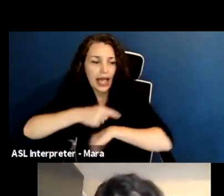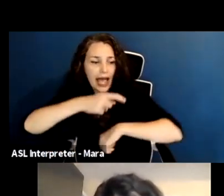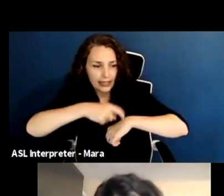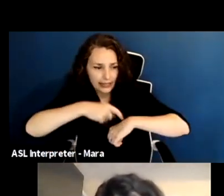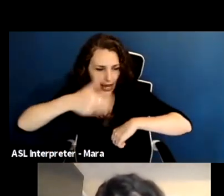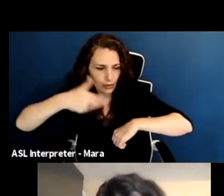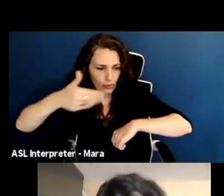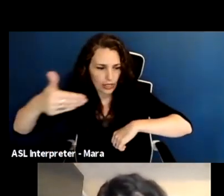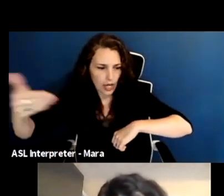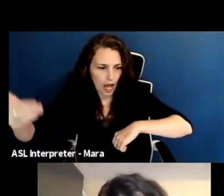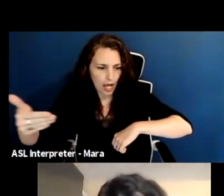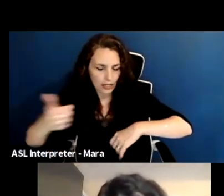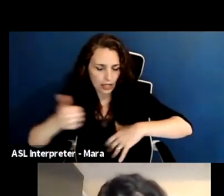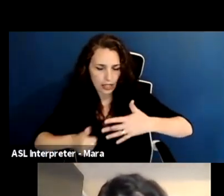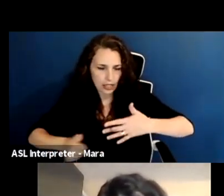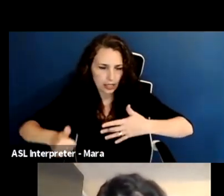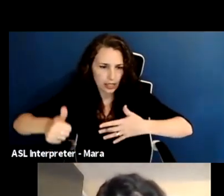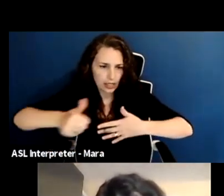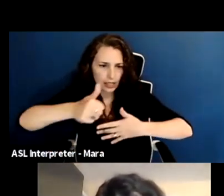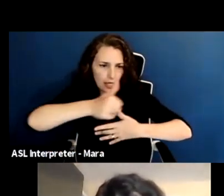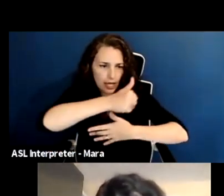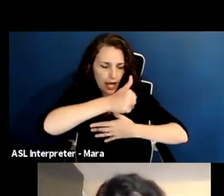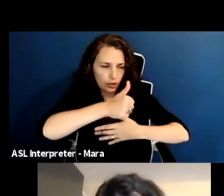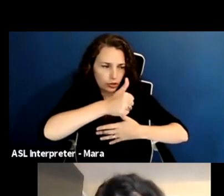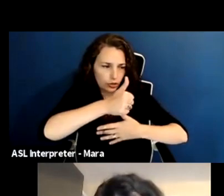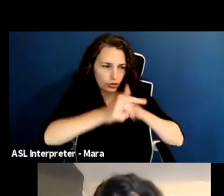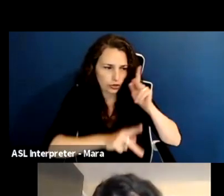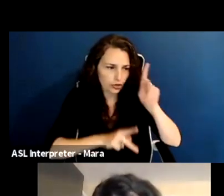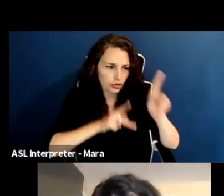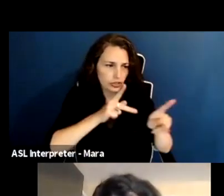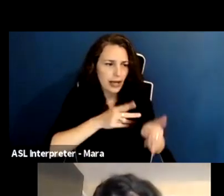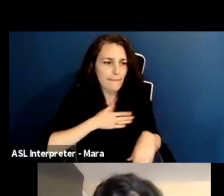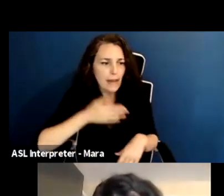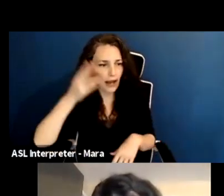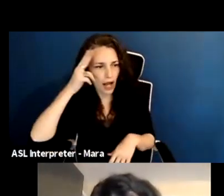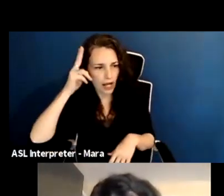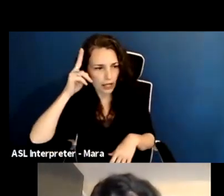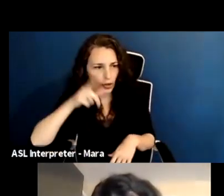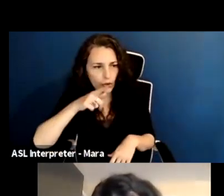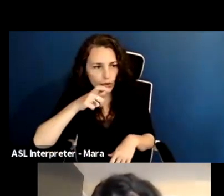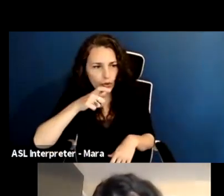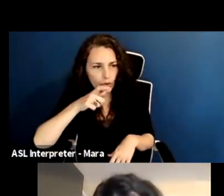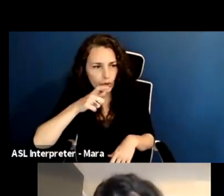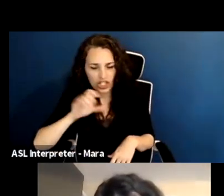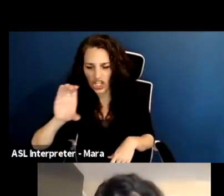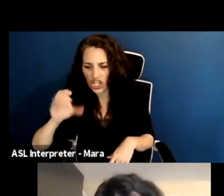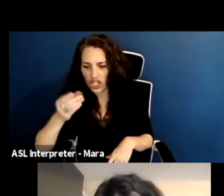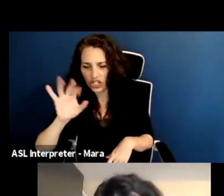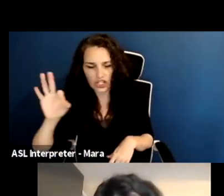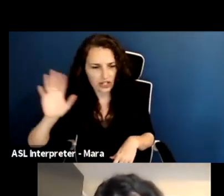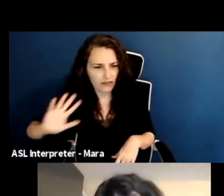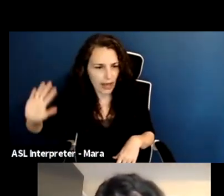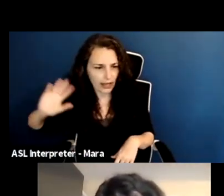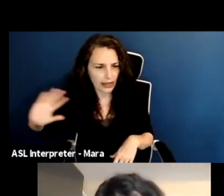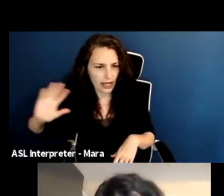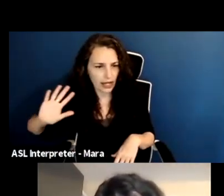the elders, my uncle who was chief at the time were talking to me and asking me